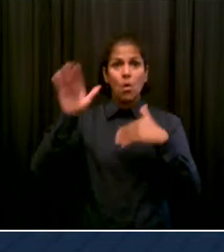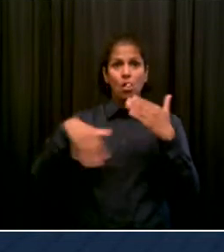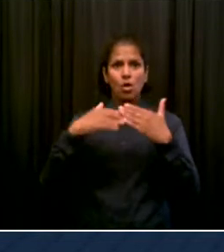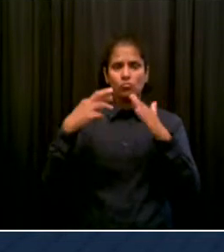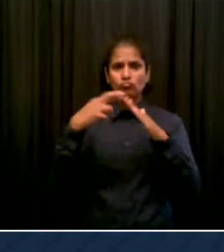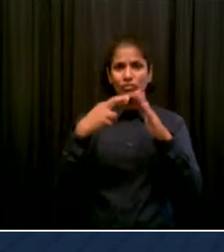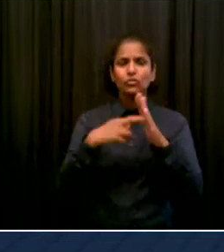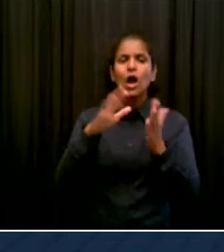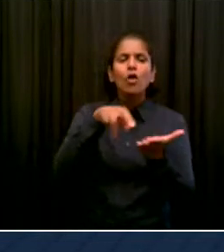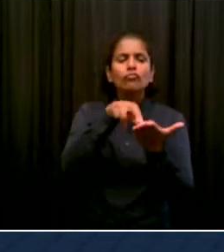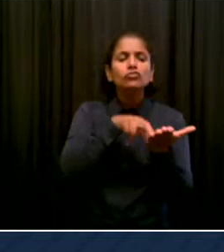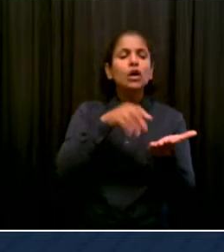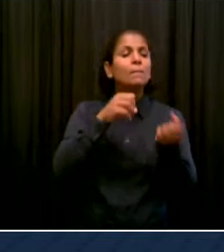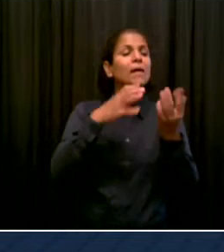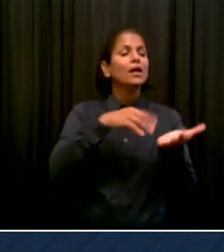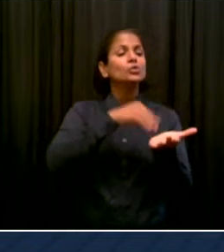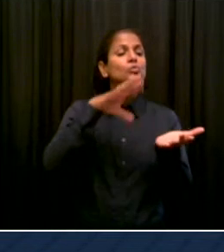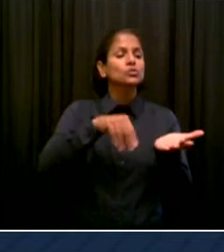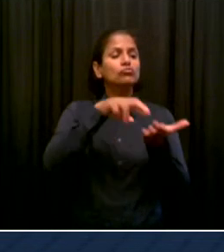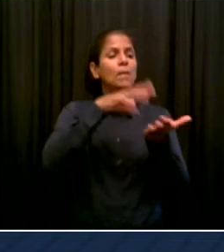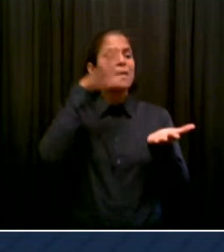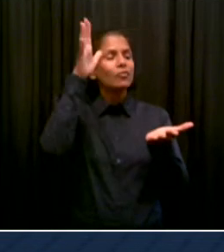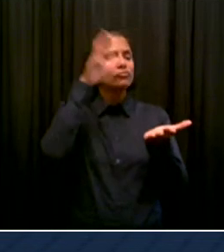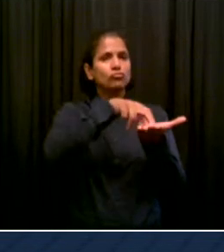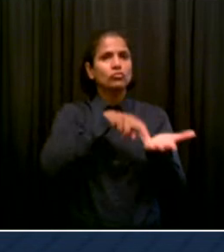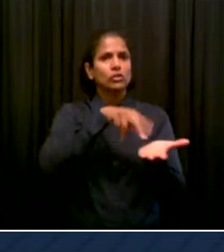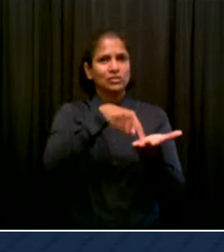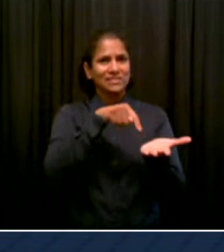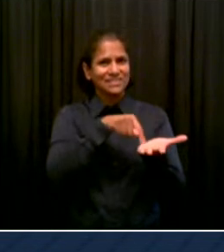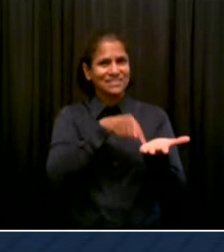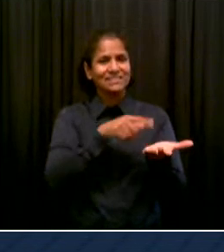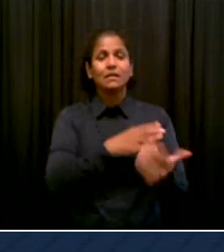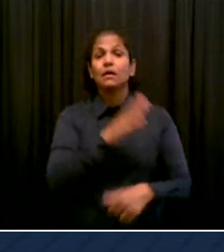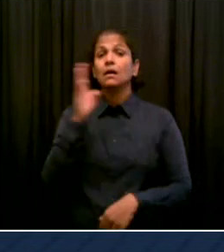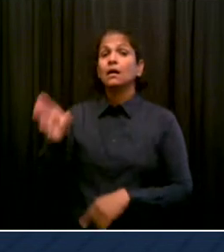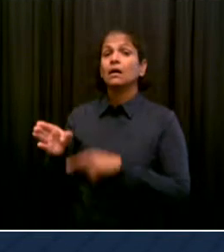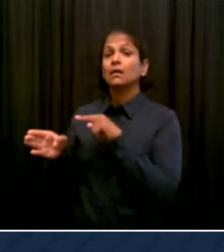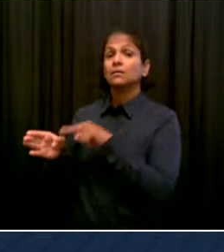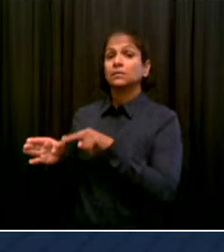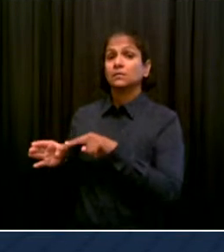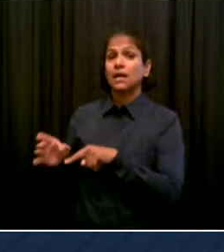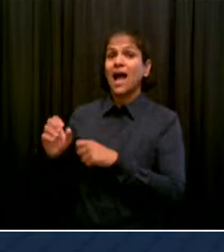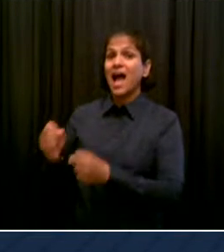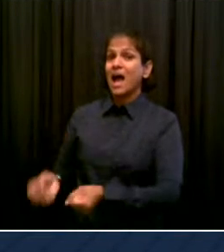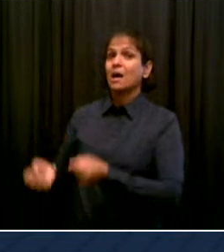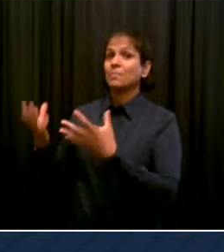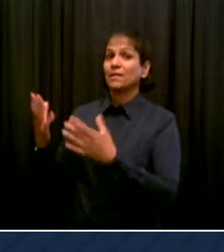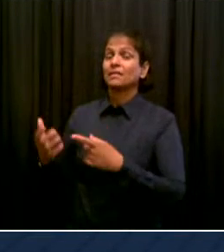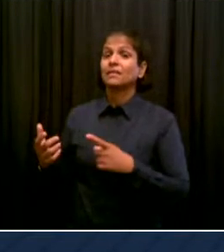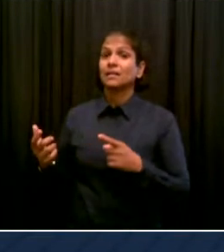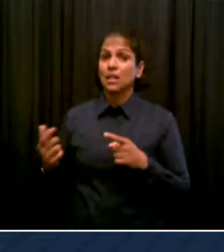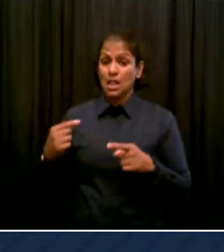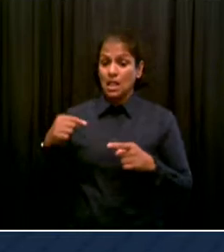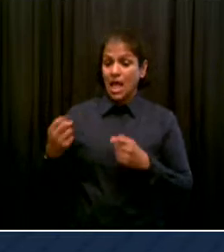DATA, BASED ON A TOTAL NUMBER OF THE REGISTER YESTERDAY.